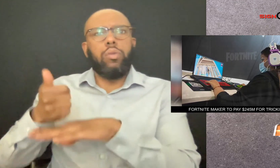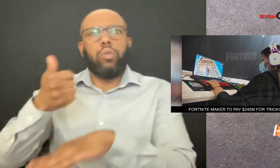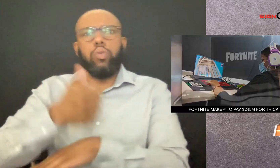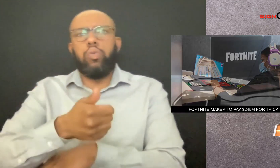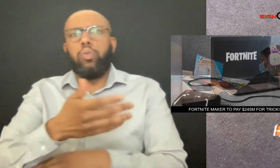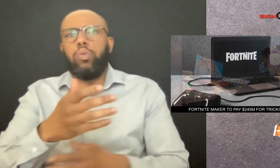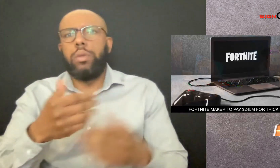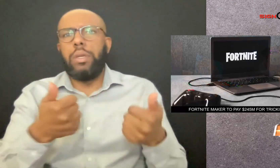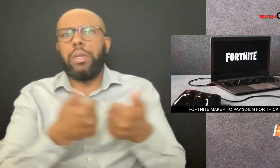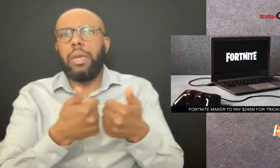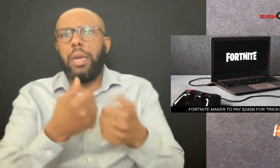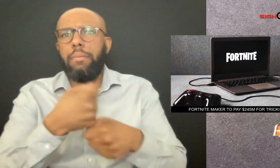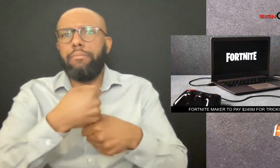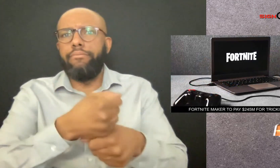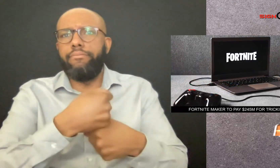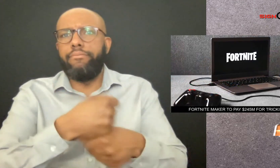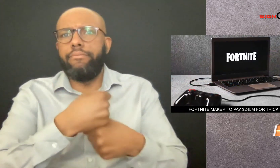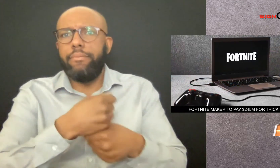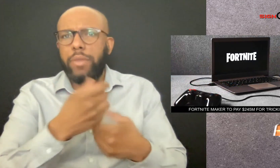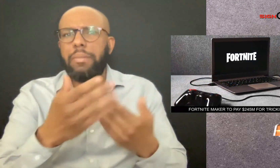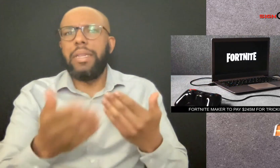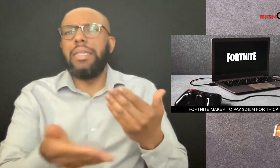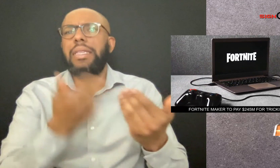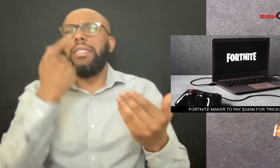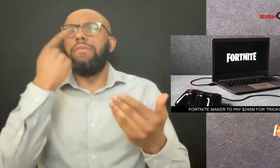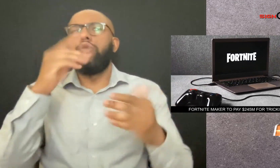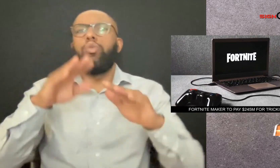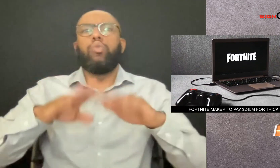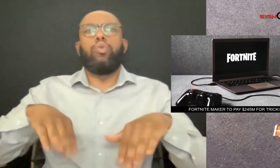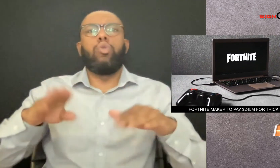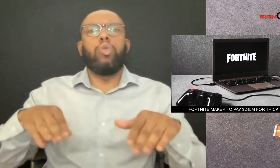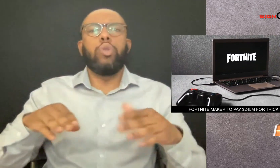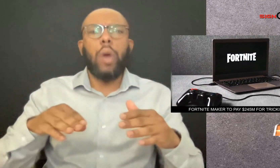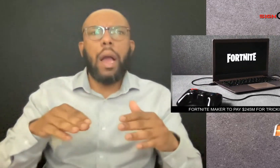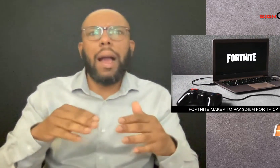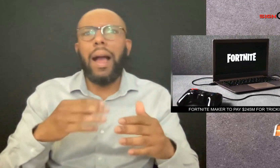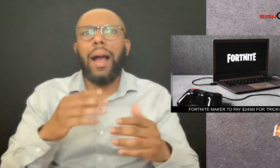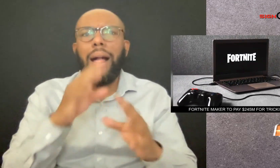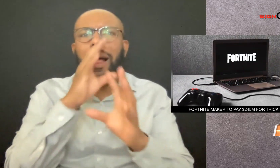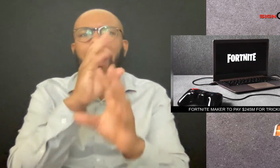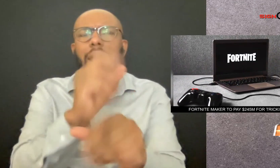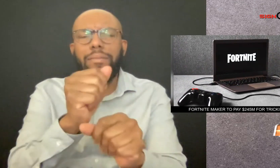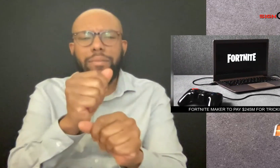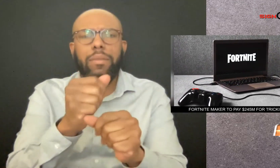The FTC also accused the game maker of making it easy for children to